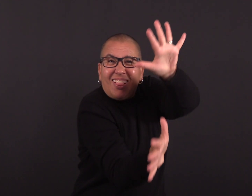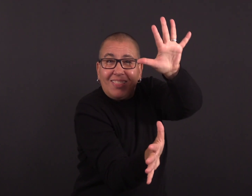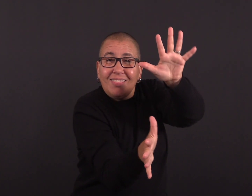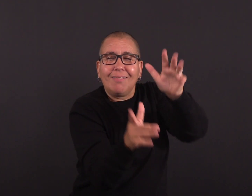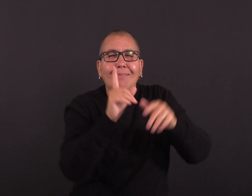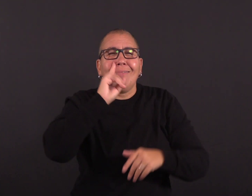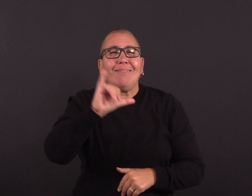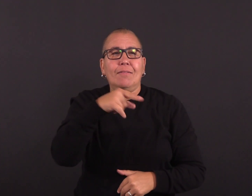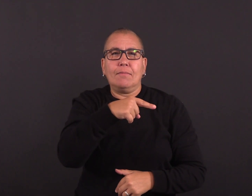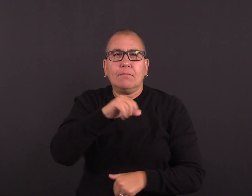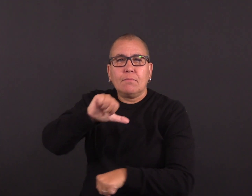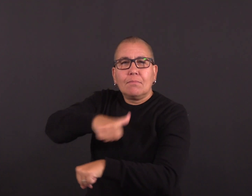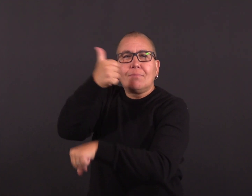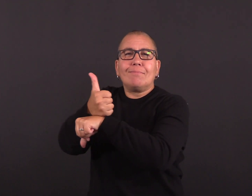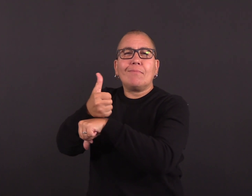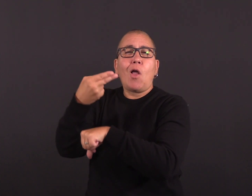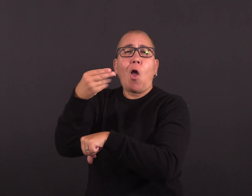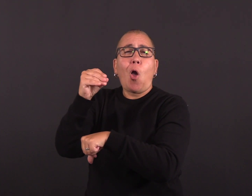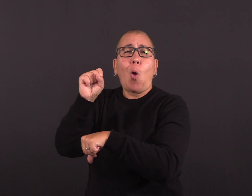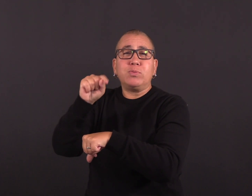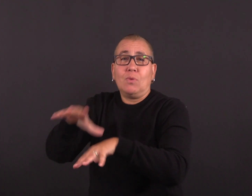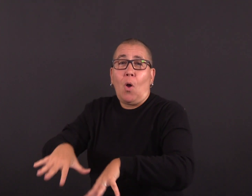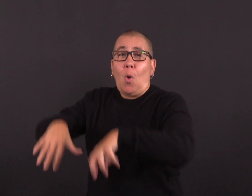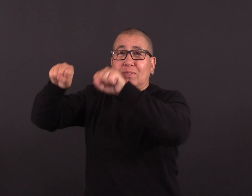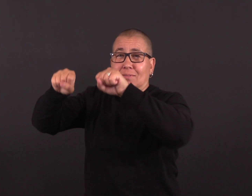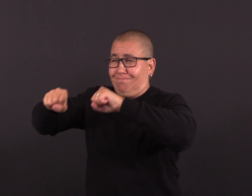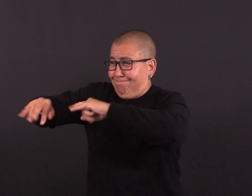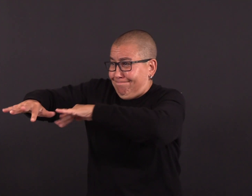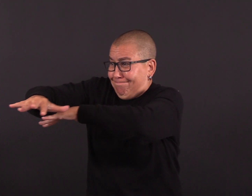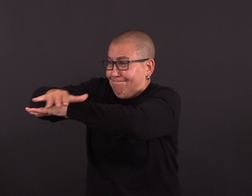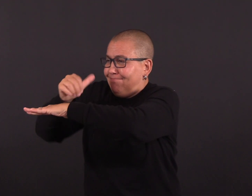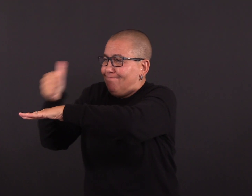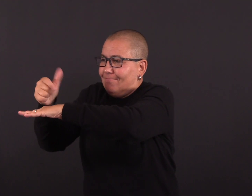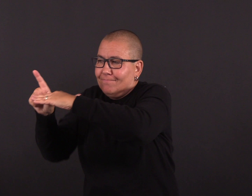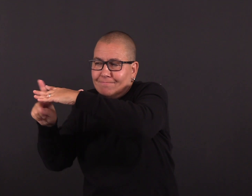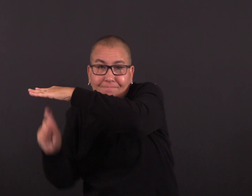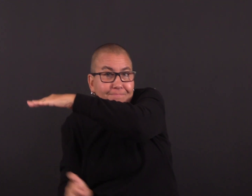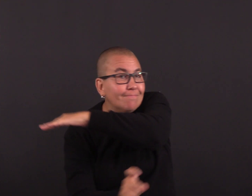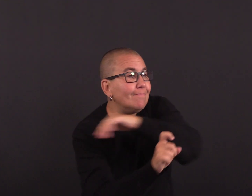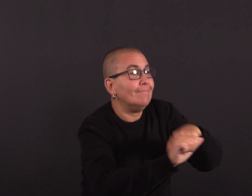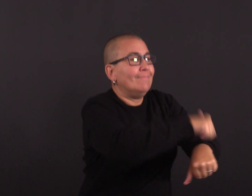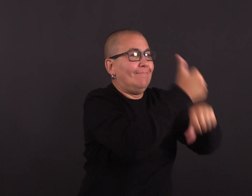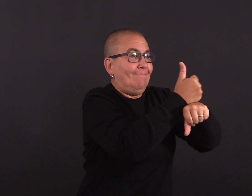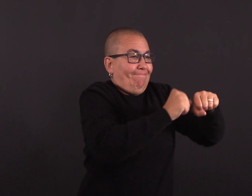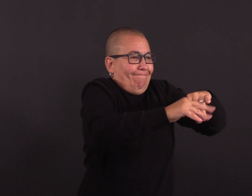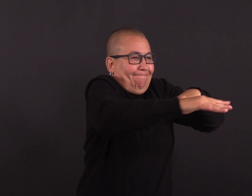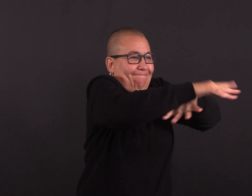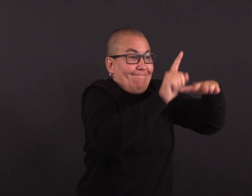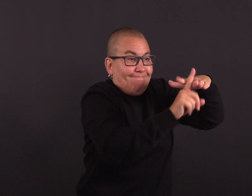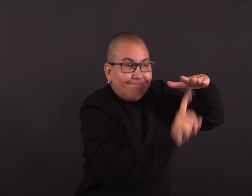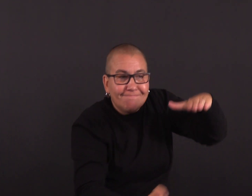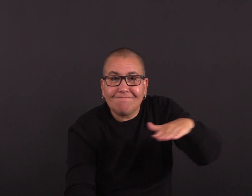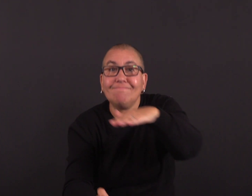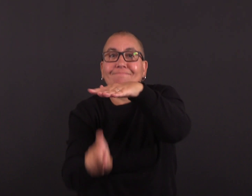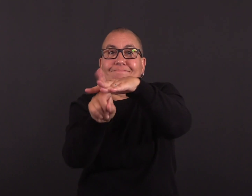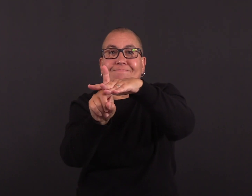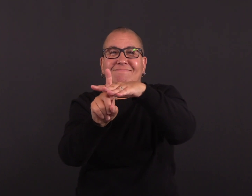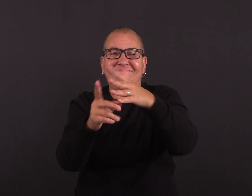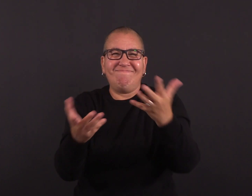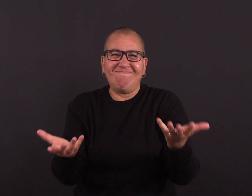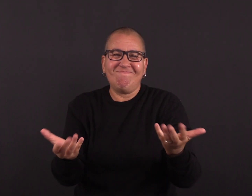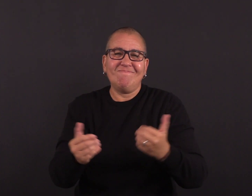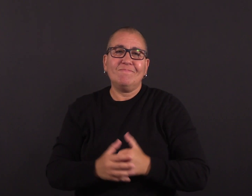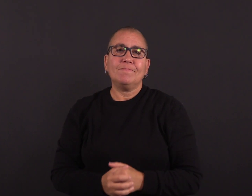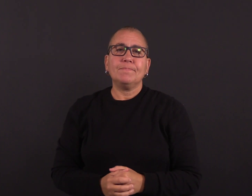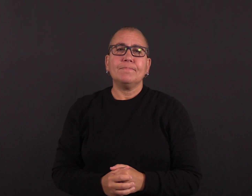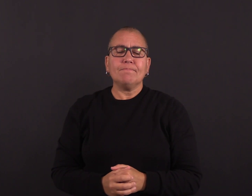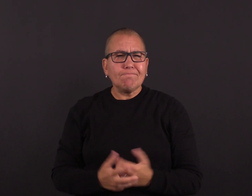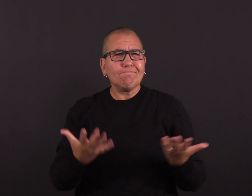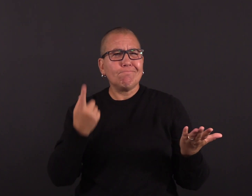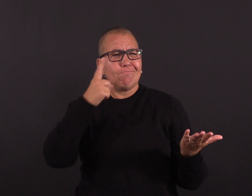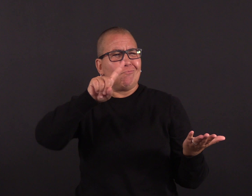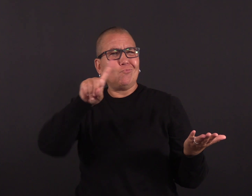concern among those who track the disease. Levels of the virus in wastewater from